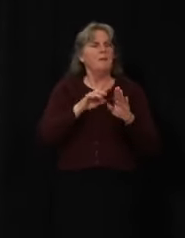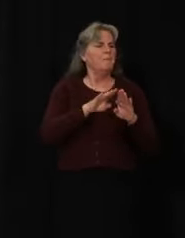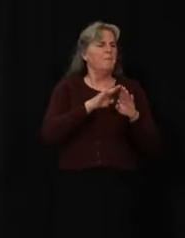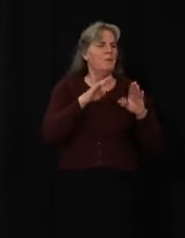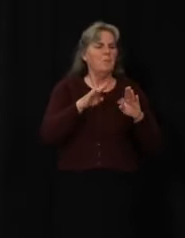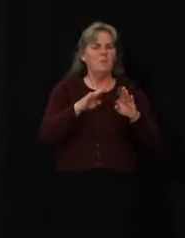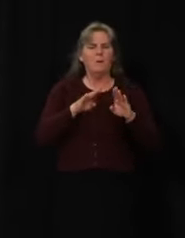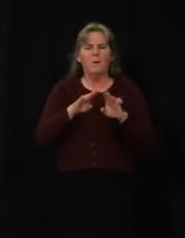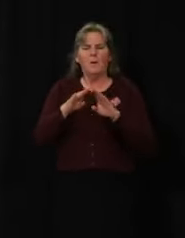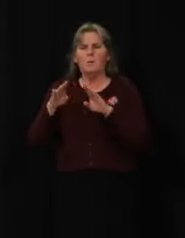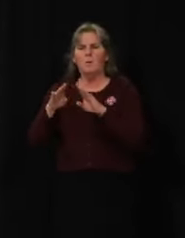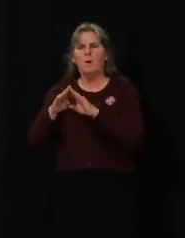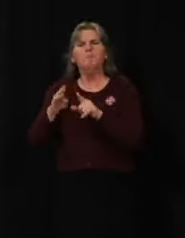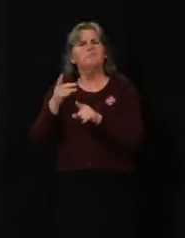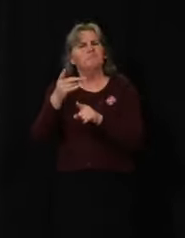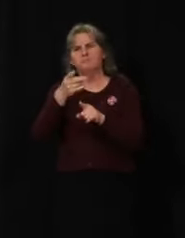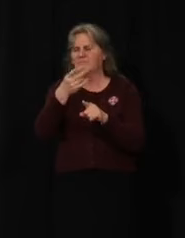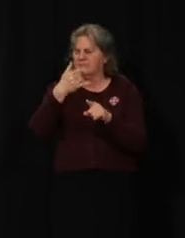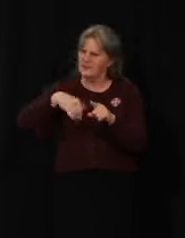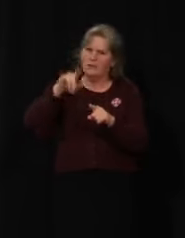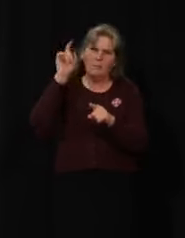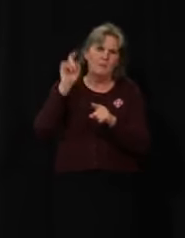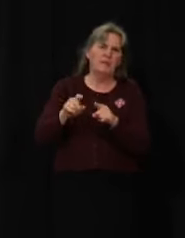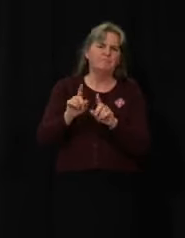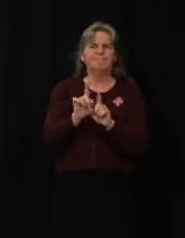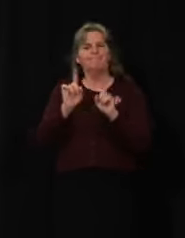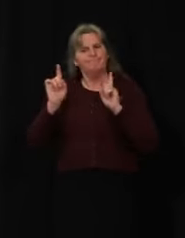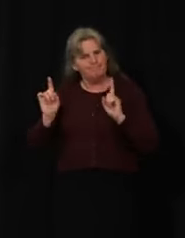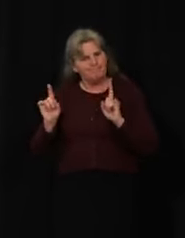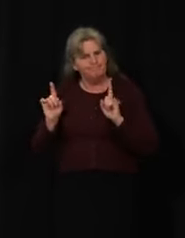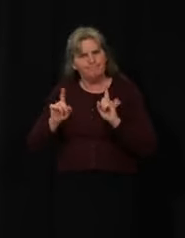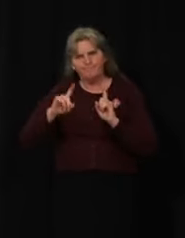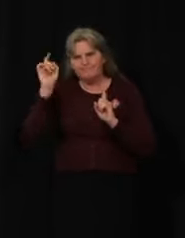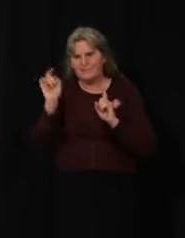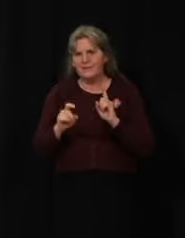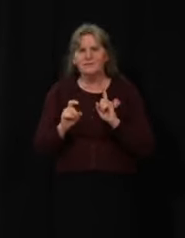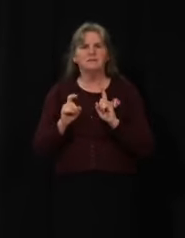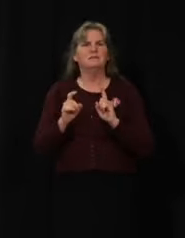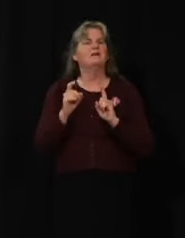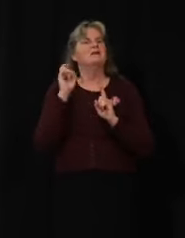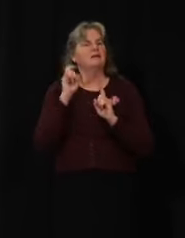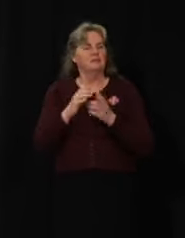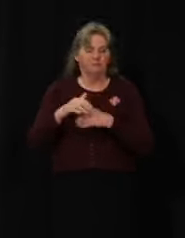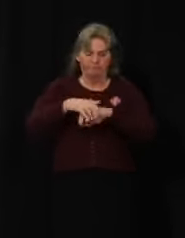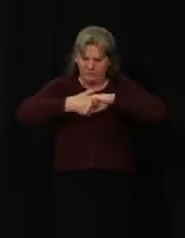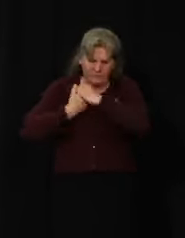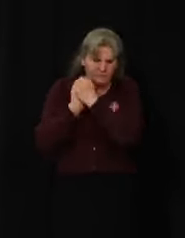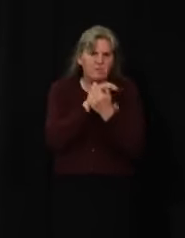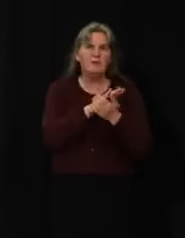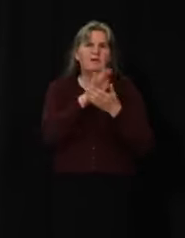If we go to open things up Yukoners have to continue to practice physical distancing. We almost continue to wash our hands and stay at home with we